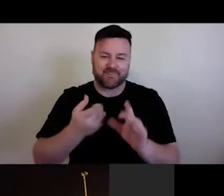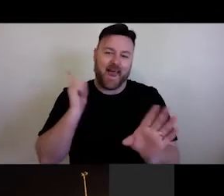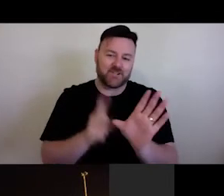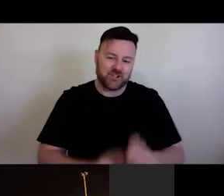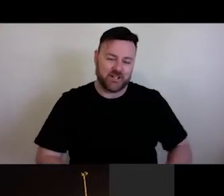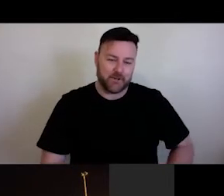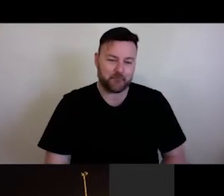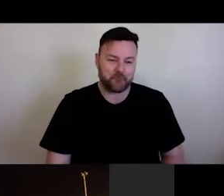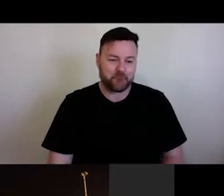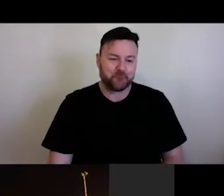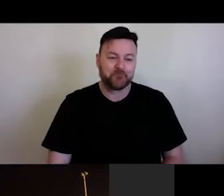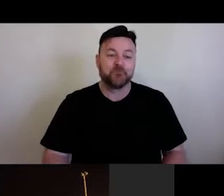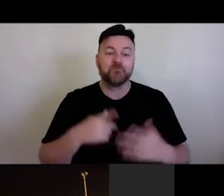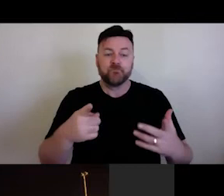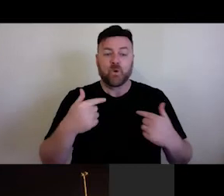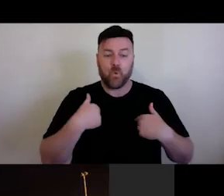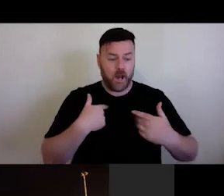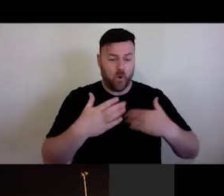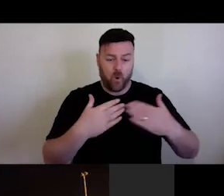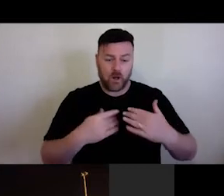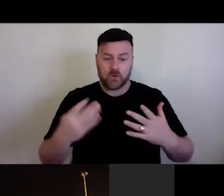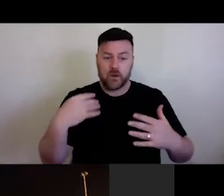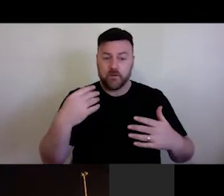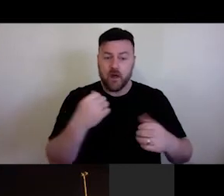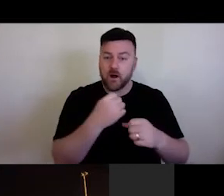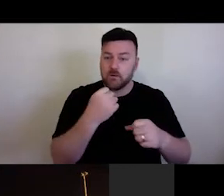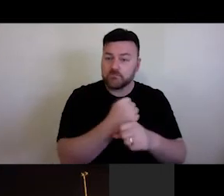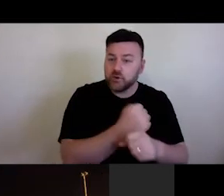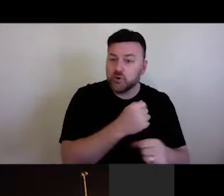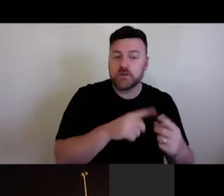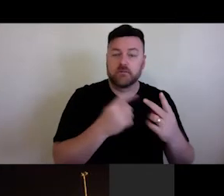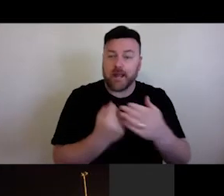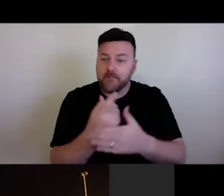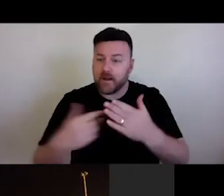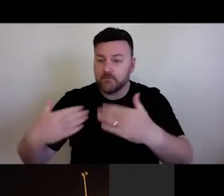and producer and help to do what you guys do best, and leave the artwork